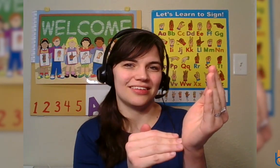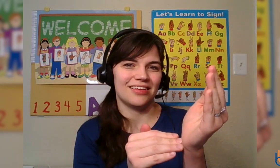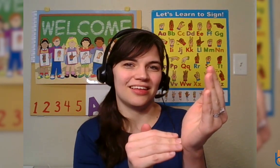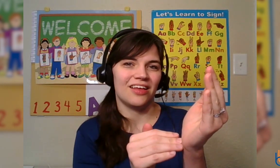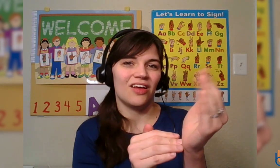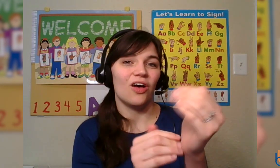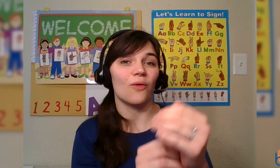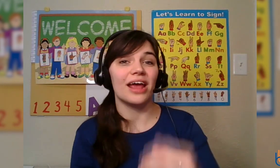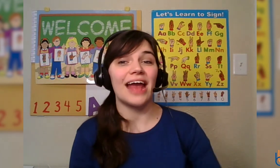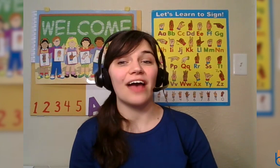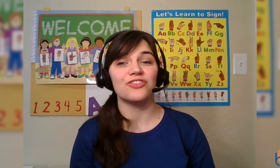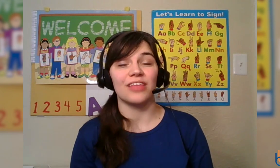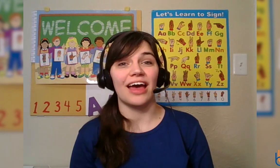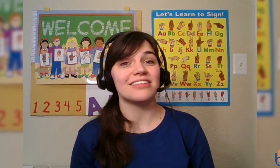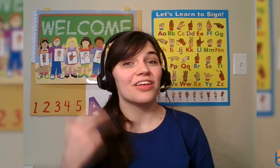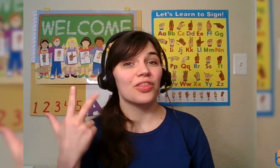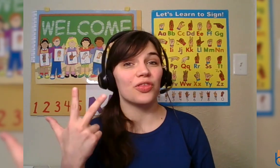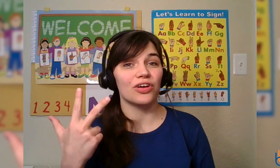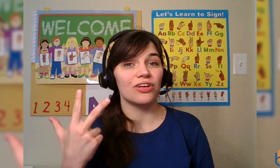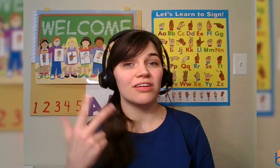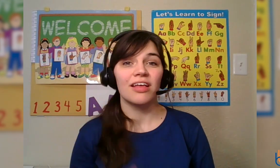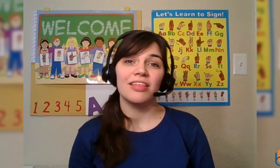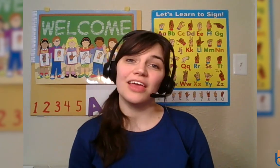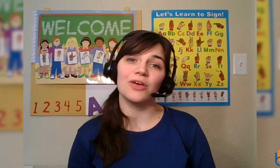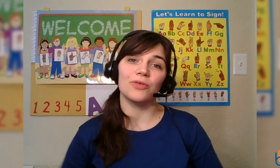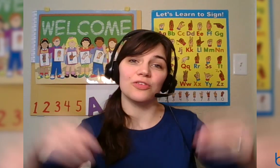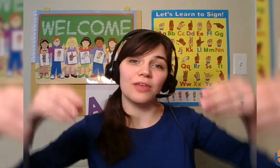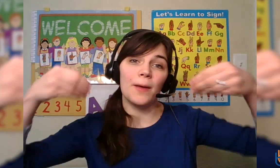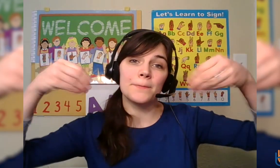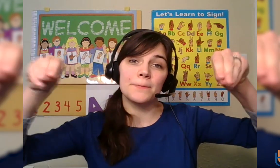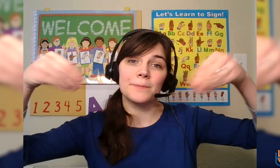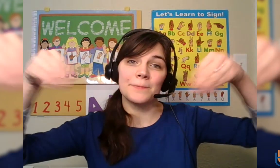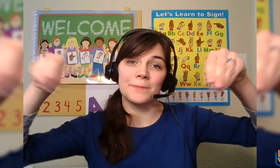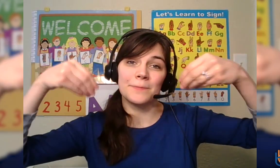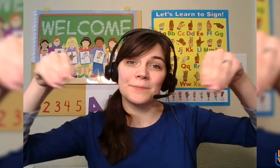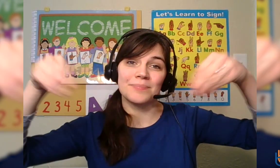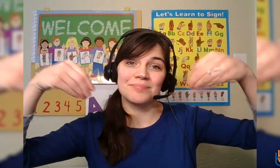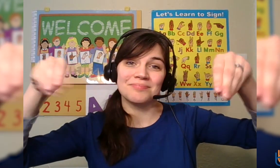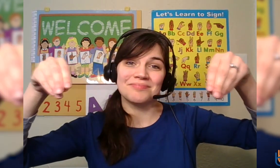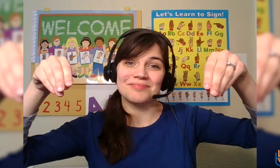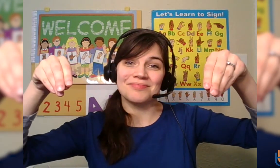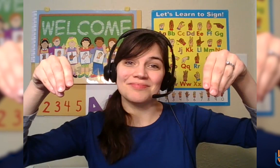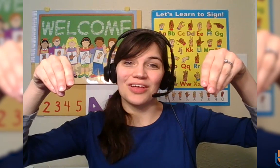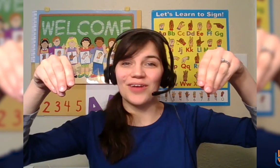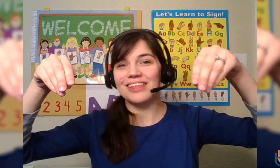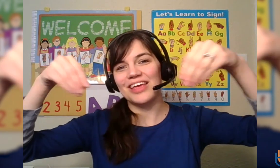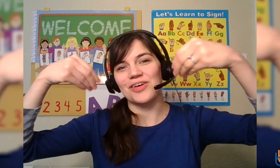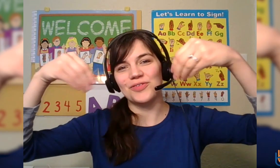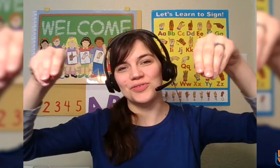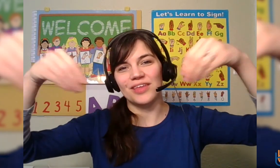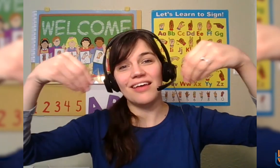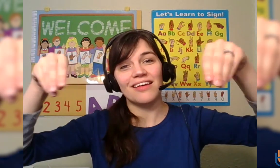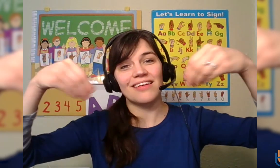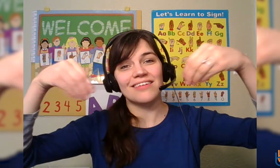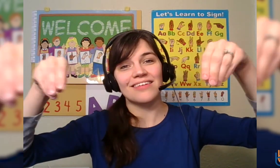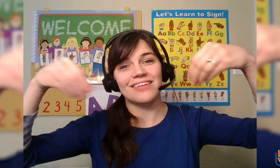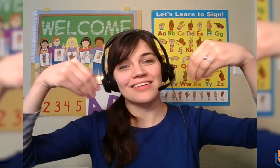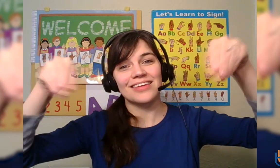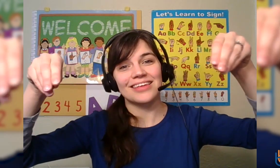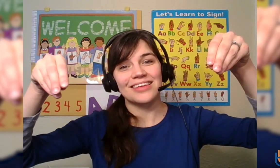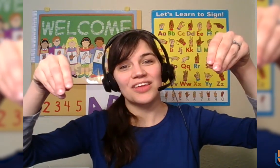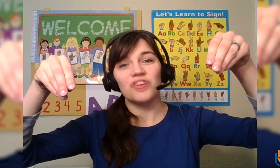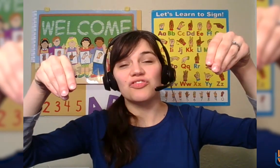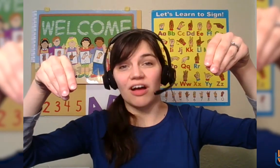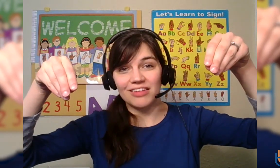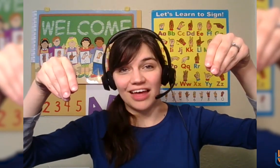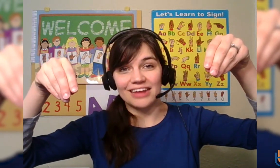All right, after that, third they go to the *sign* alright ? They go to the *sign*. Draw a line